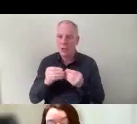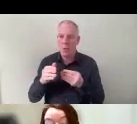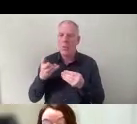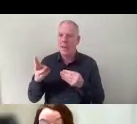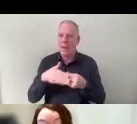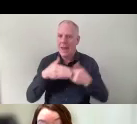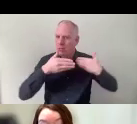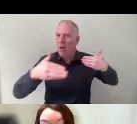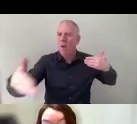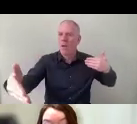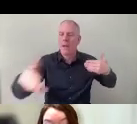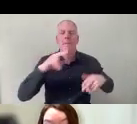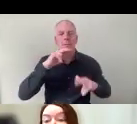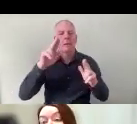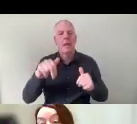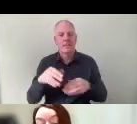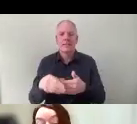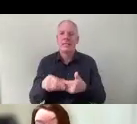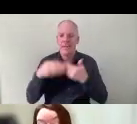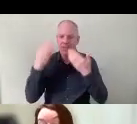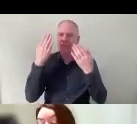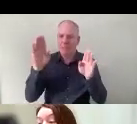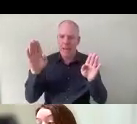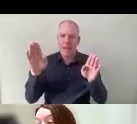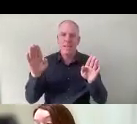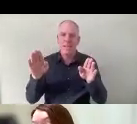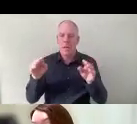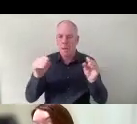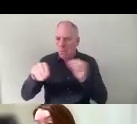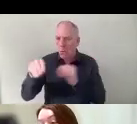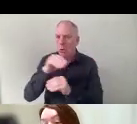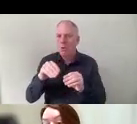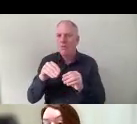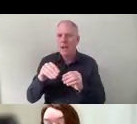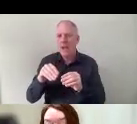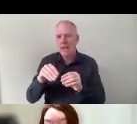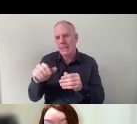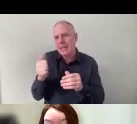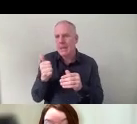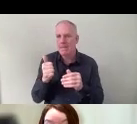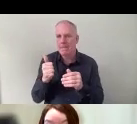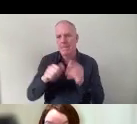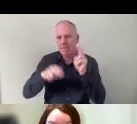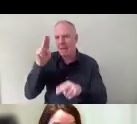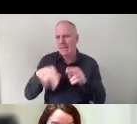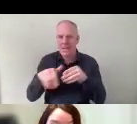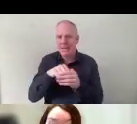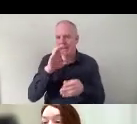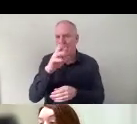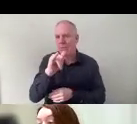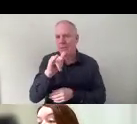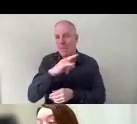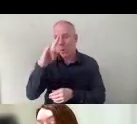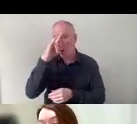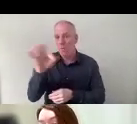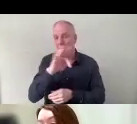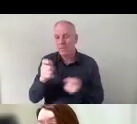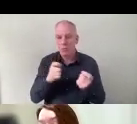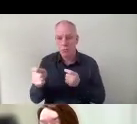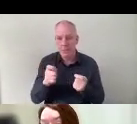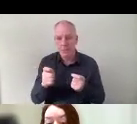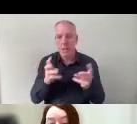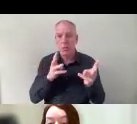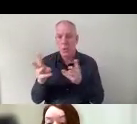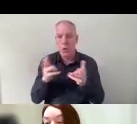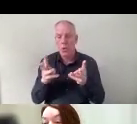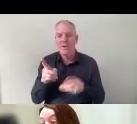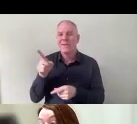and allow us to safely display, move and store the painting within the Gallery. And you know, it's my hope with this treatment and this approach that you know for many